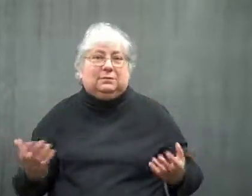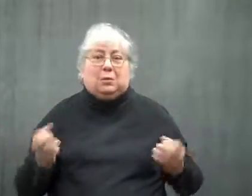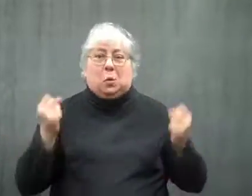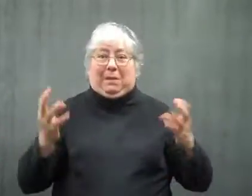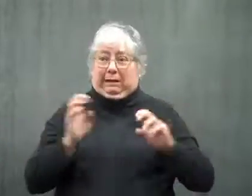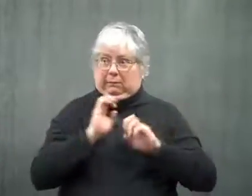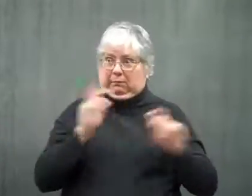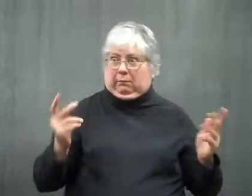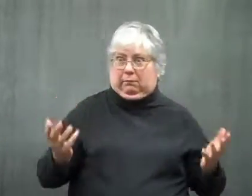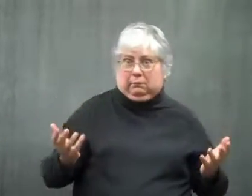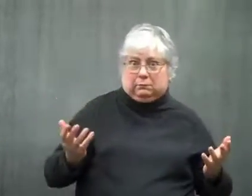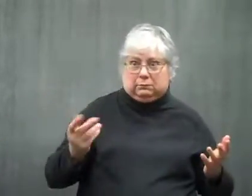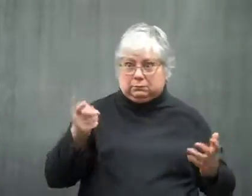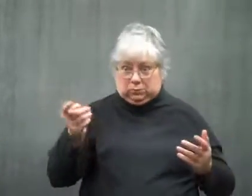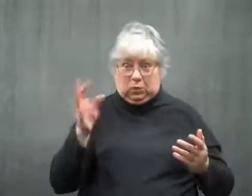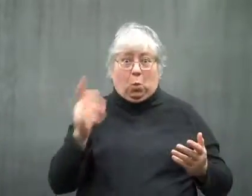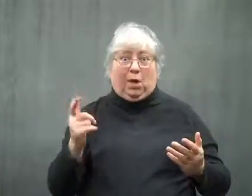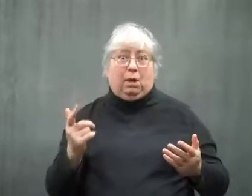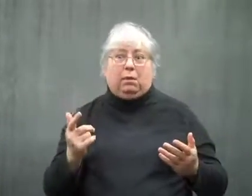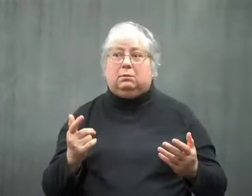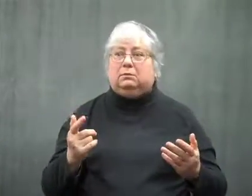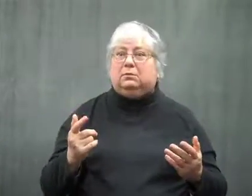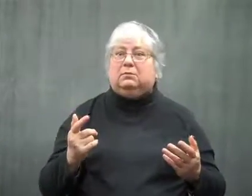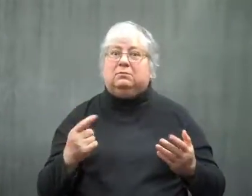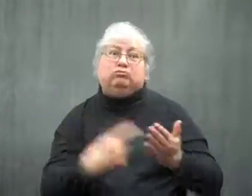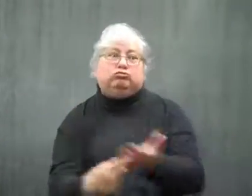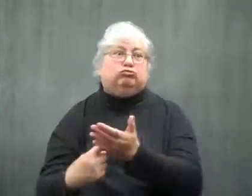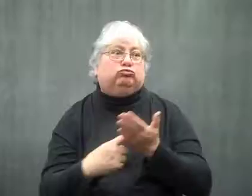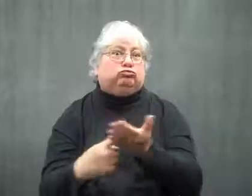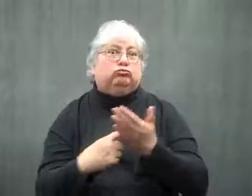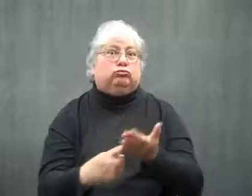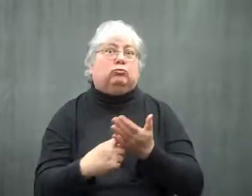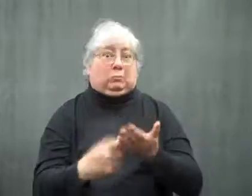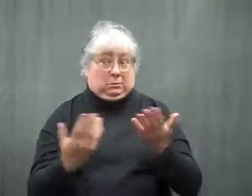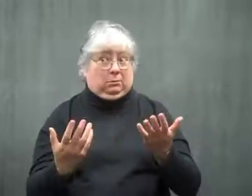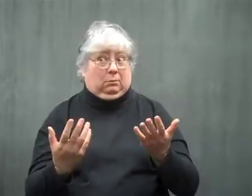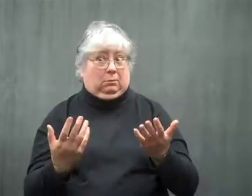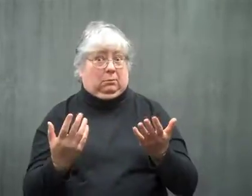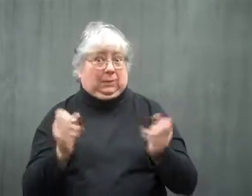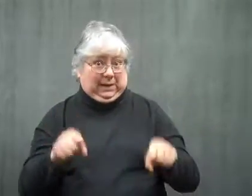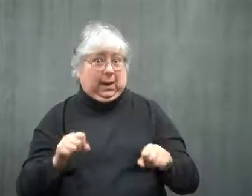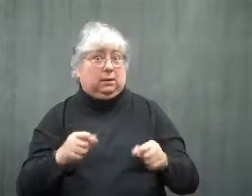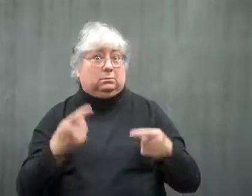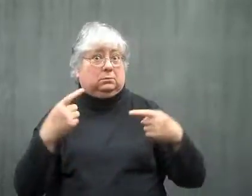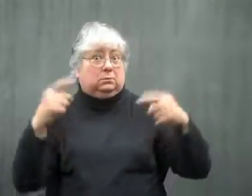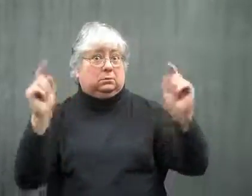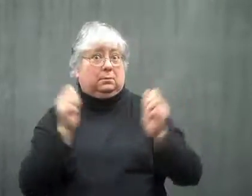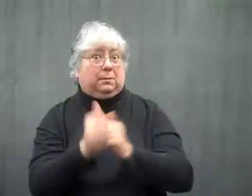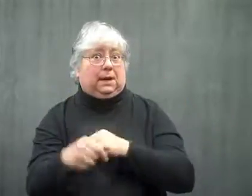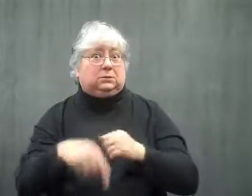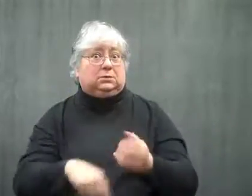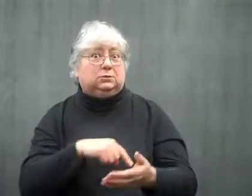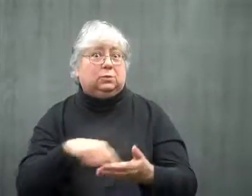Some are concerned that he might talk to others, Will he put into question whether the budget will pass this week?